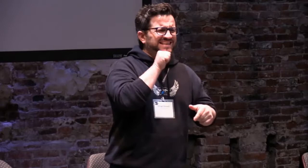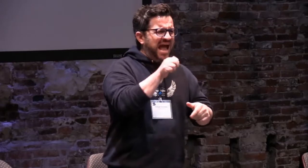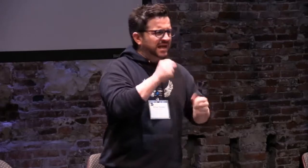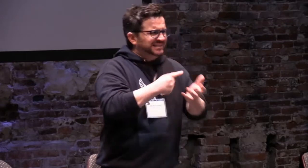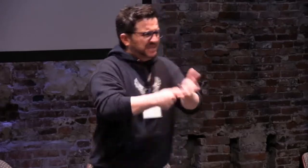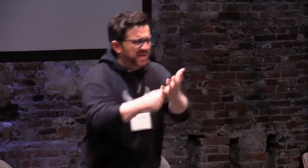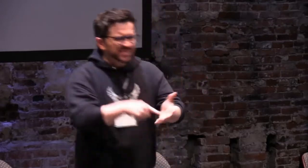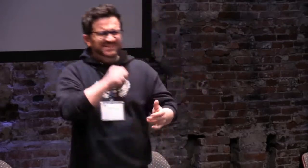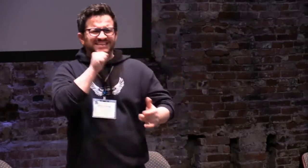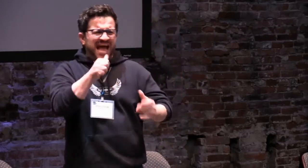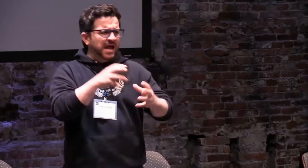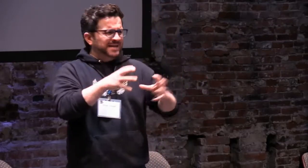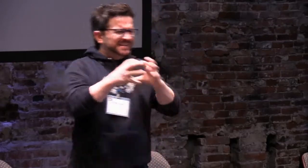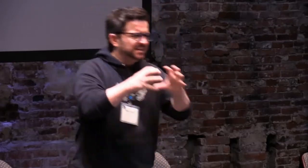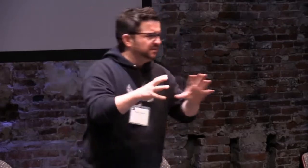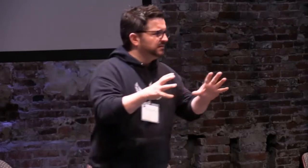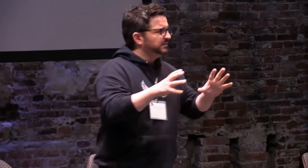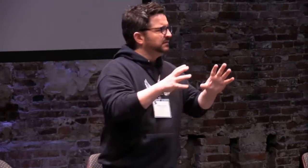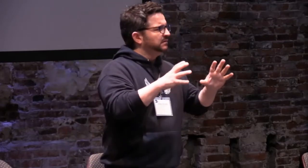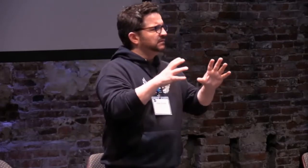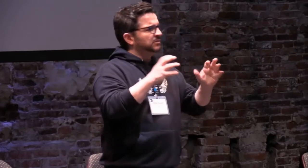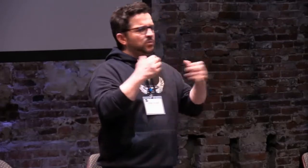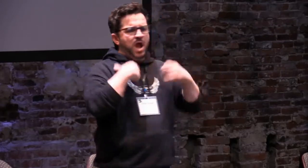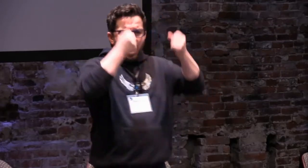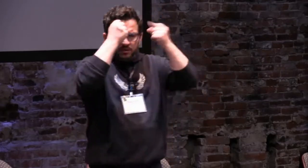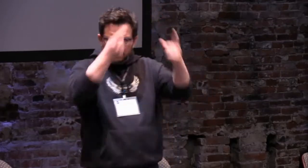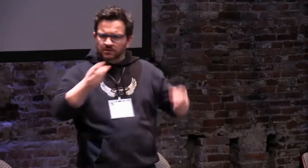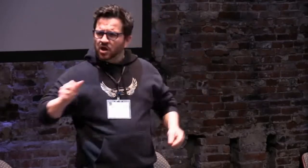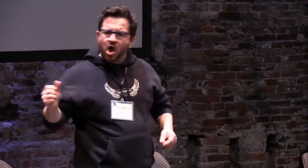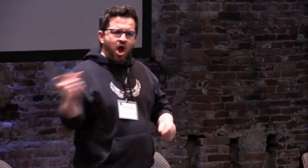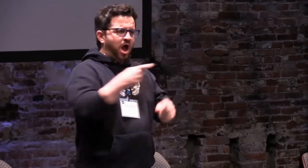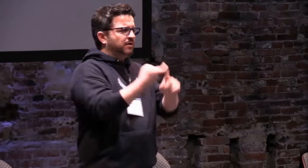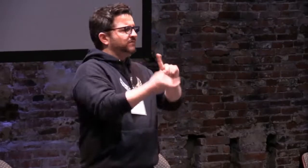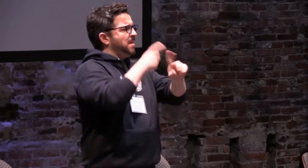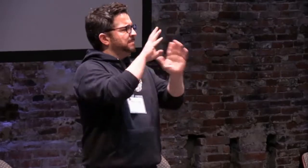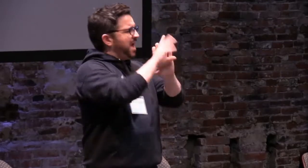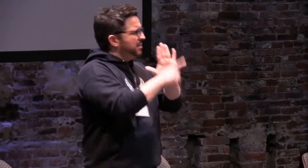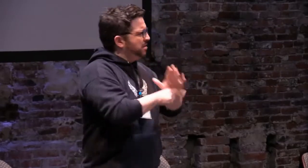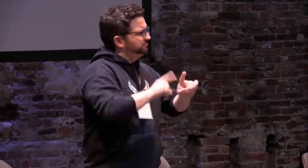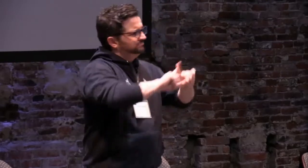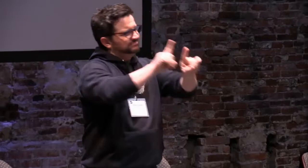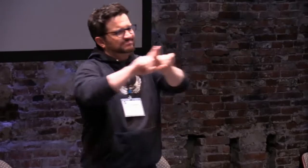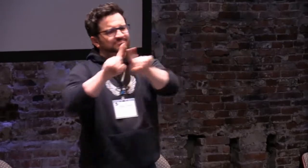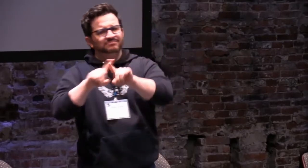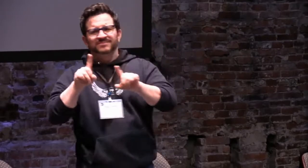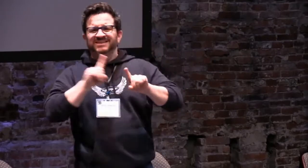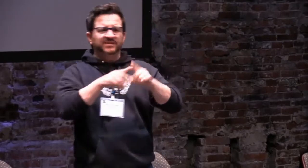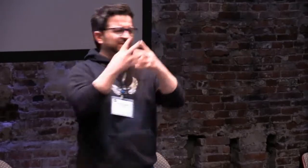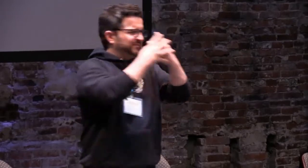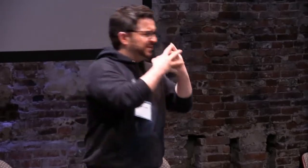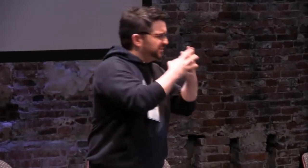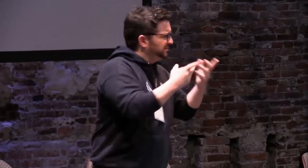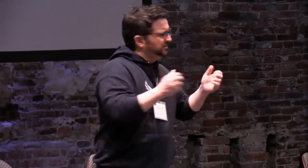So this is not a discussion, this is not a time for debate, but this is a time for sharing your background,